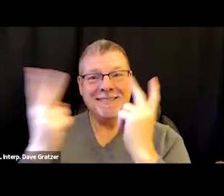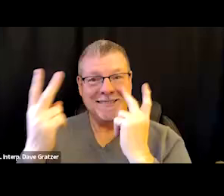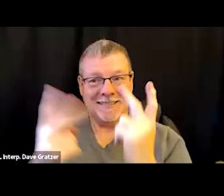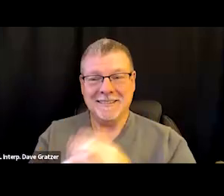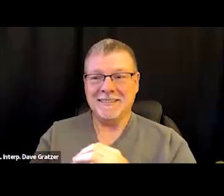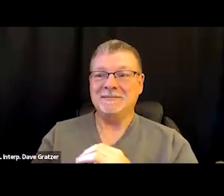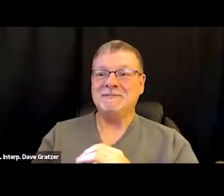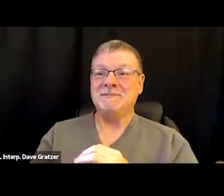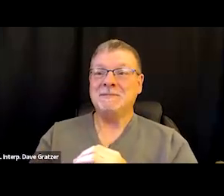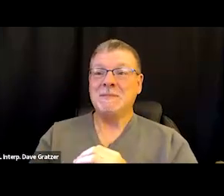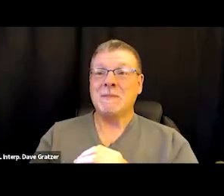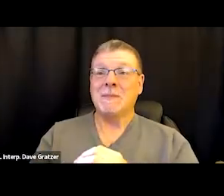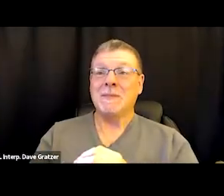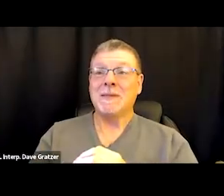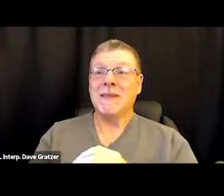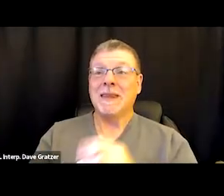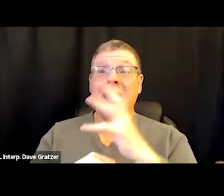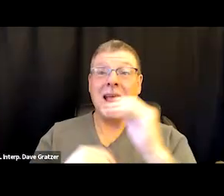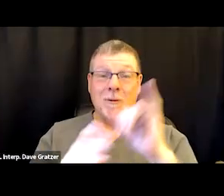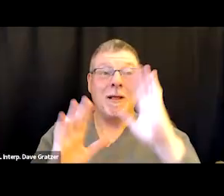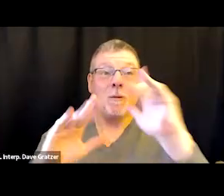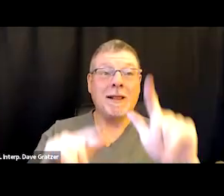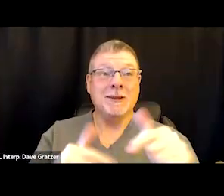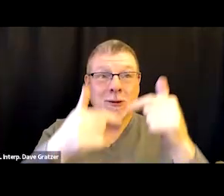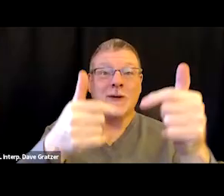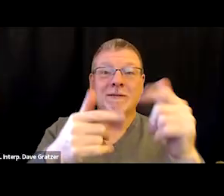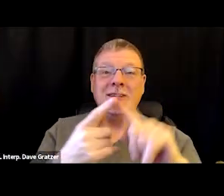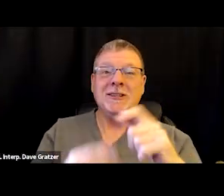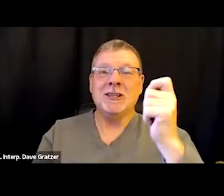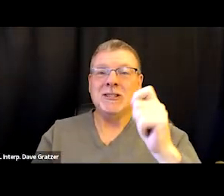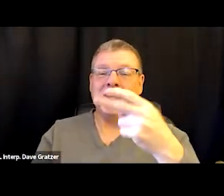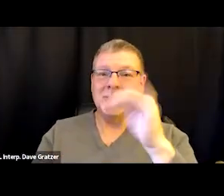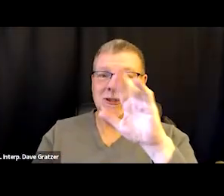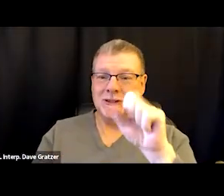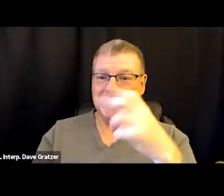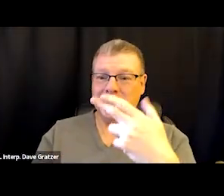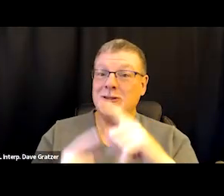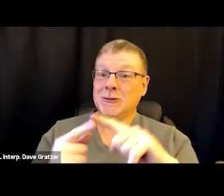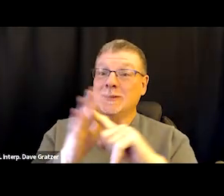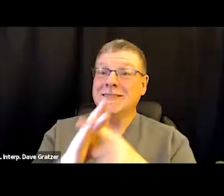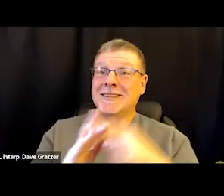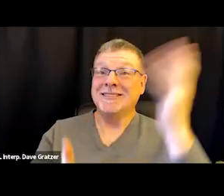And, uh, without further ado, I'm gonna tur- turn it over to Judge Hirsch to start our presentations. Judge Hirsch.